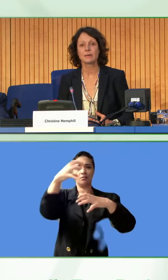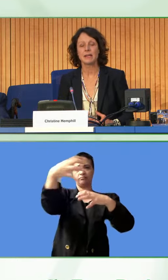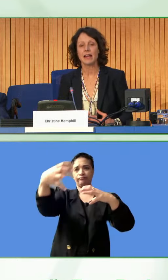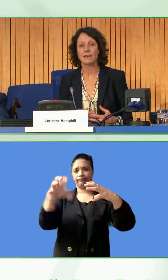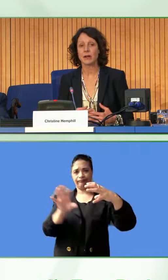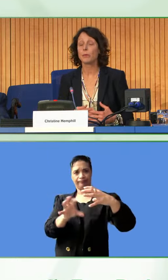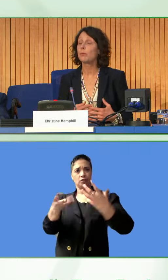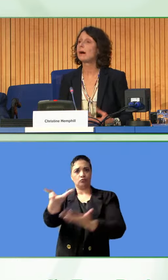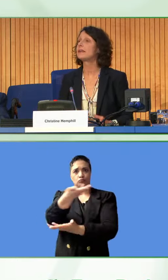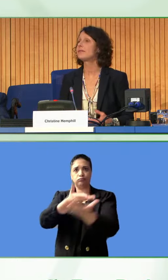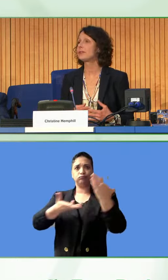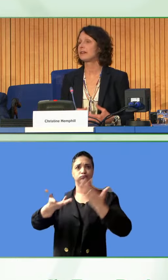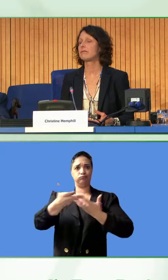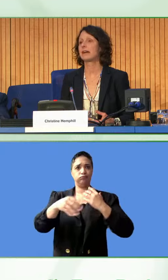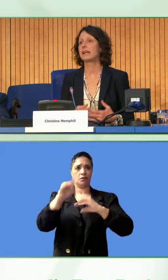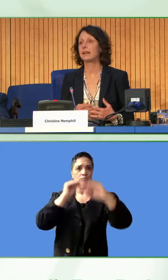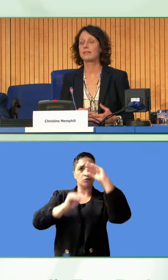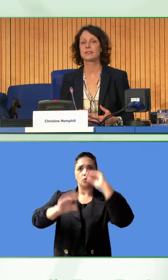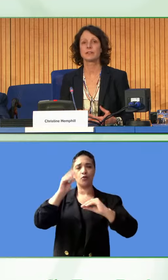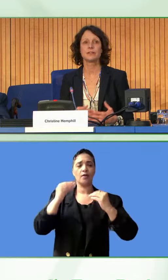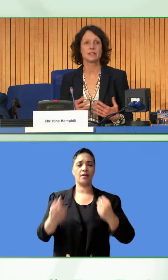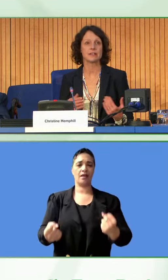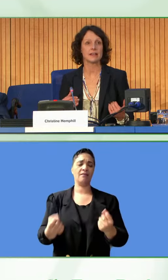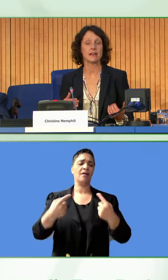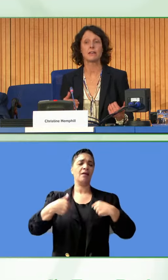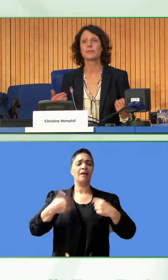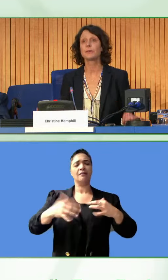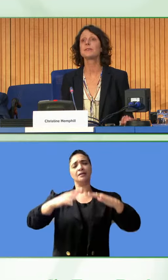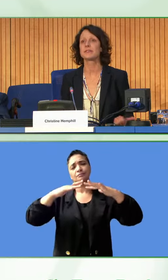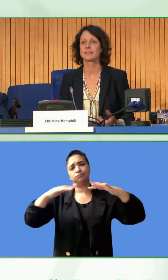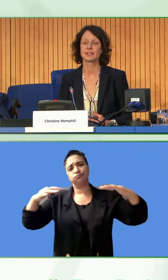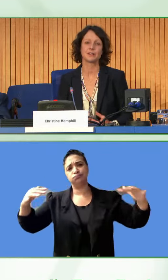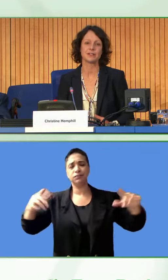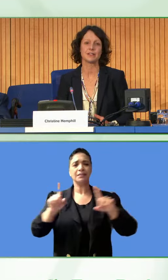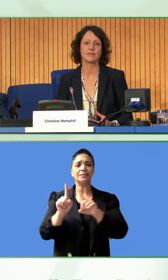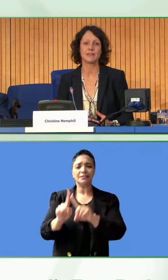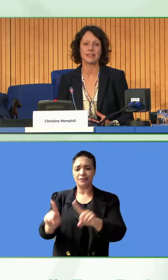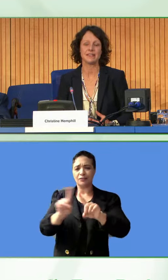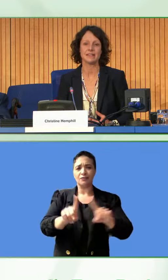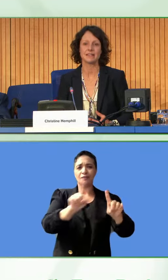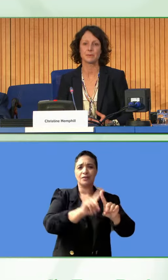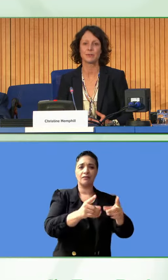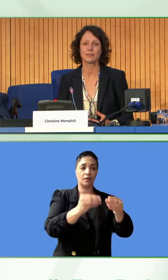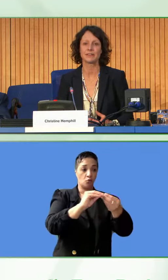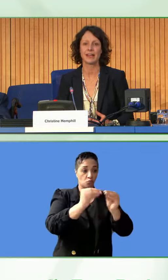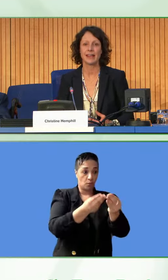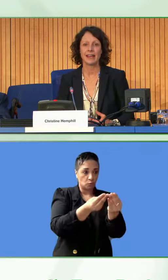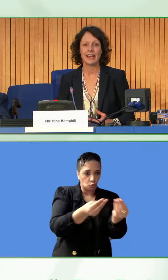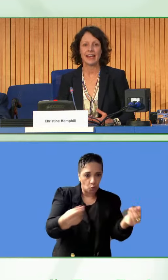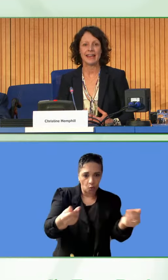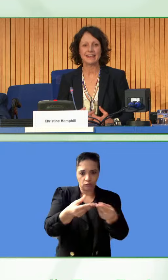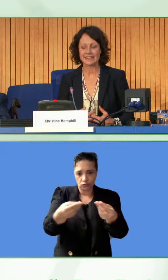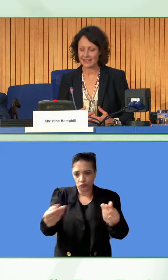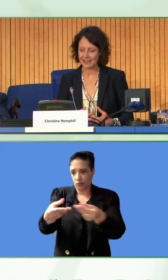So we have a wonderful array of solutions and sources of solutions for this year's awards.